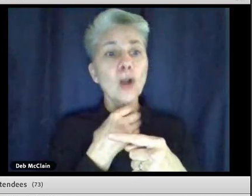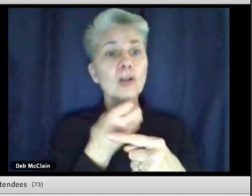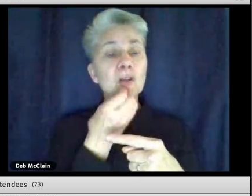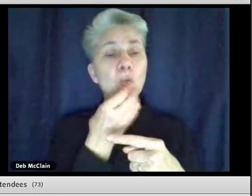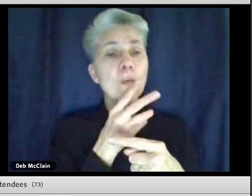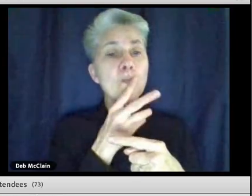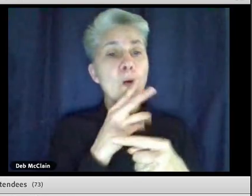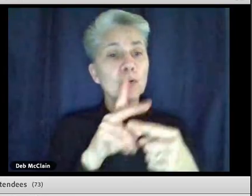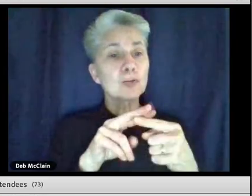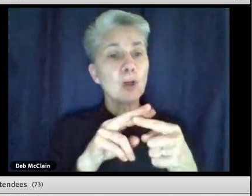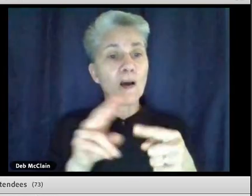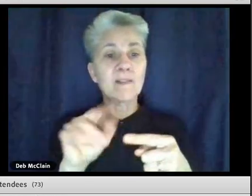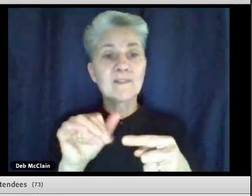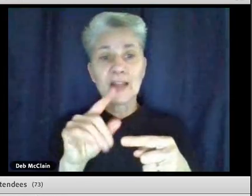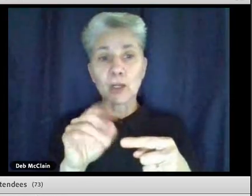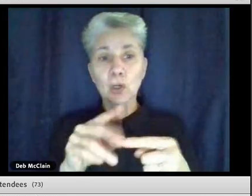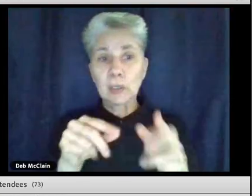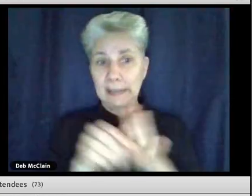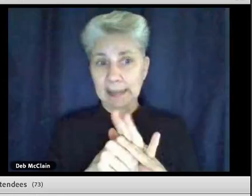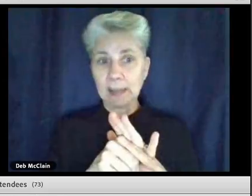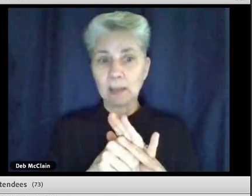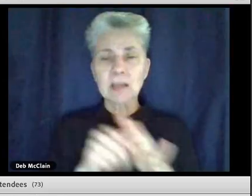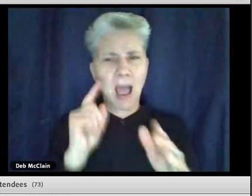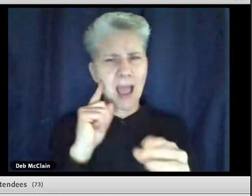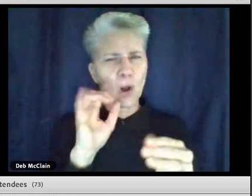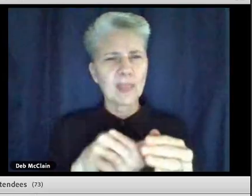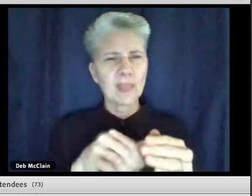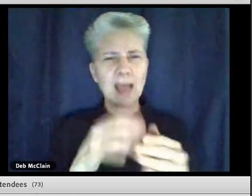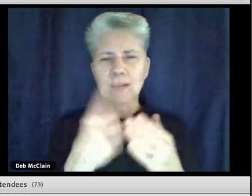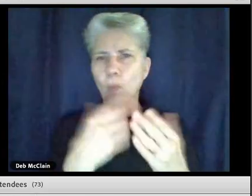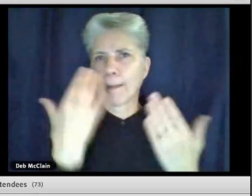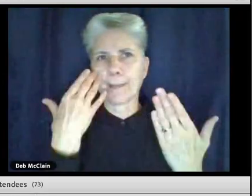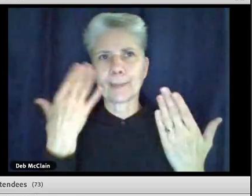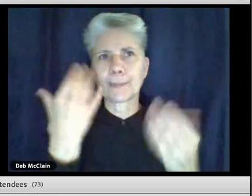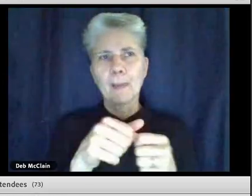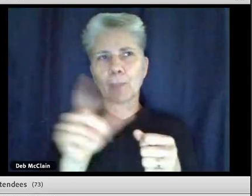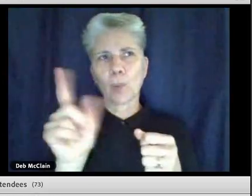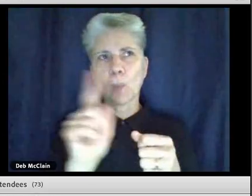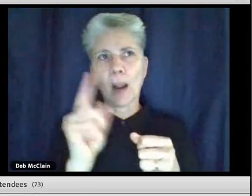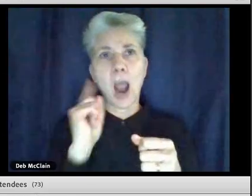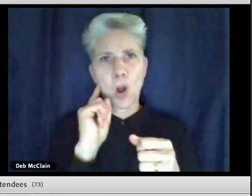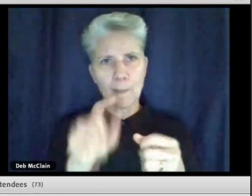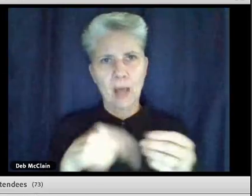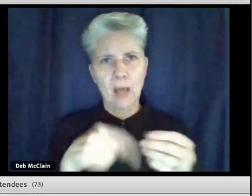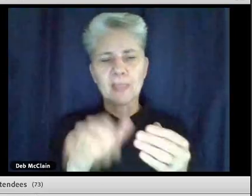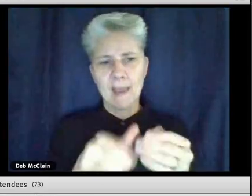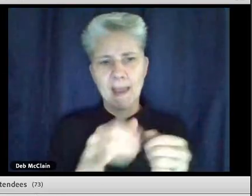I had heard this one right here where gargling warm water with salt or vinegar kills COVID-19. I had heard that somewhere.